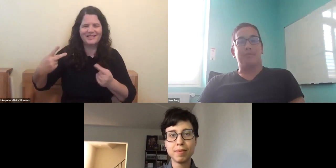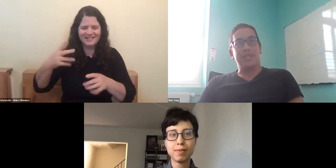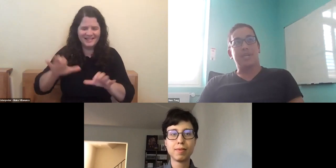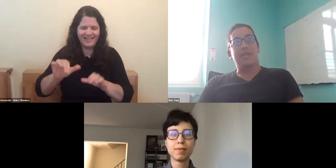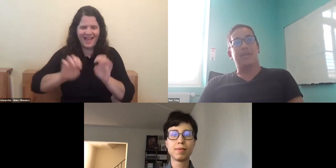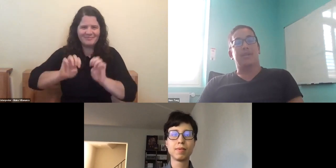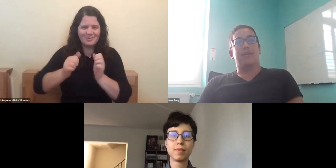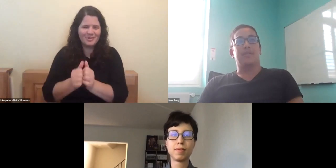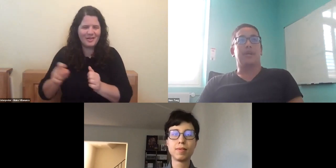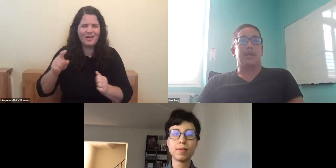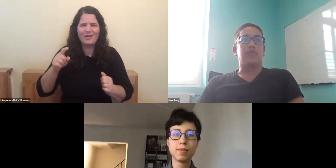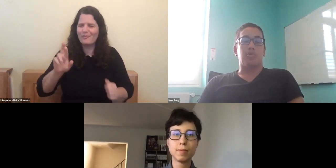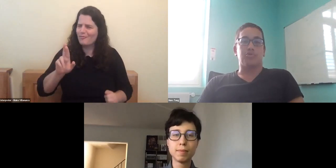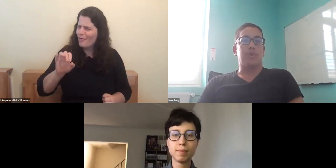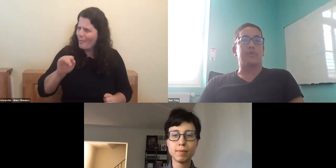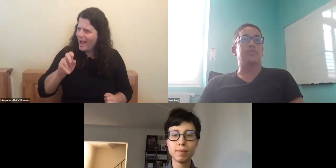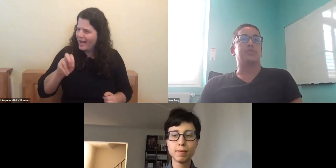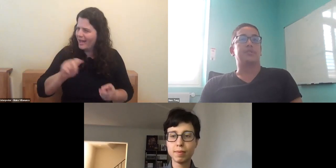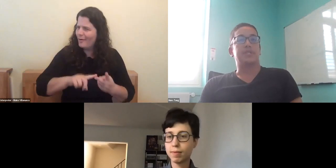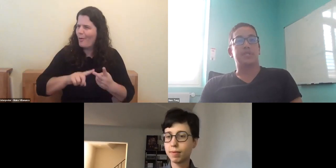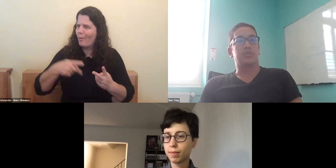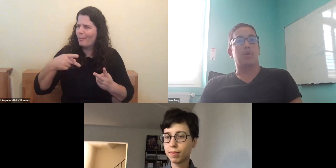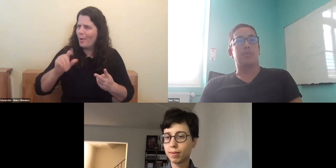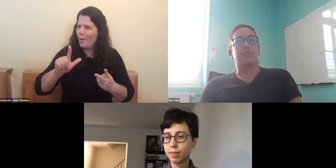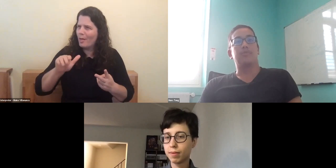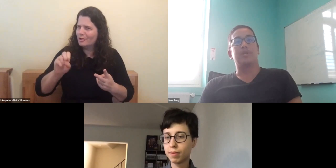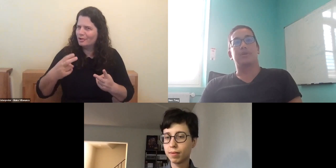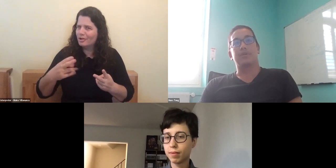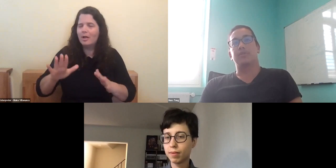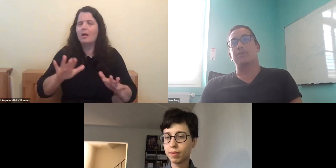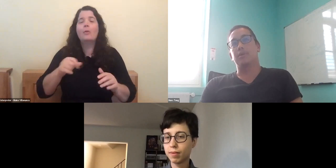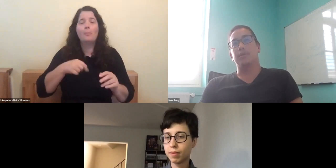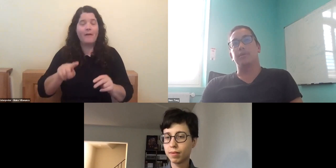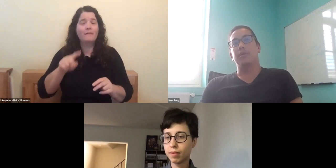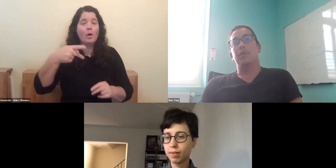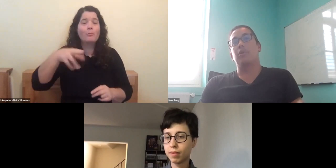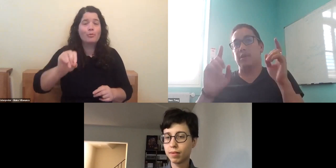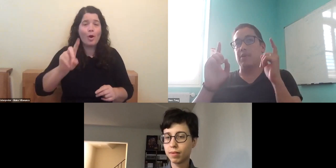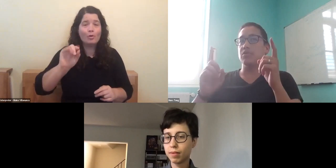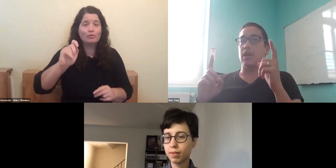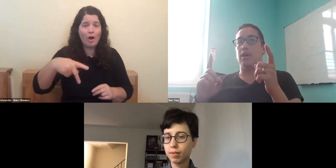basically yeah for core drop languages this is a problem too because well it depends on how